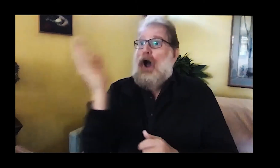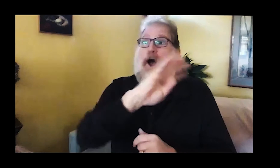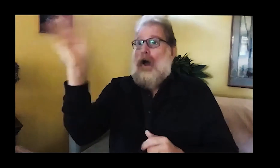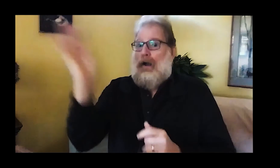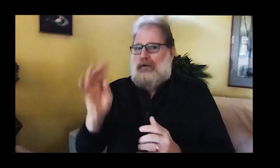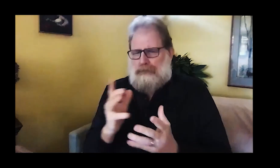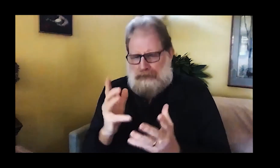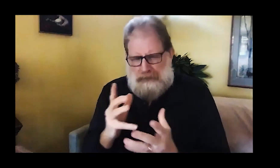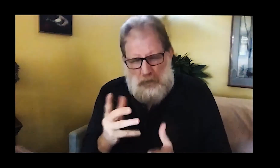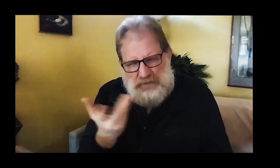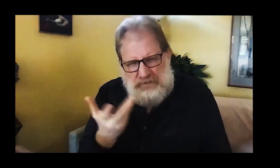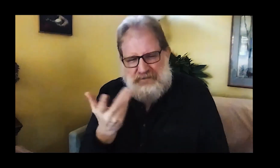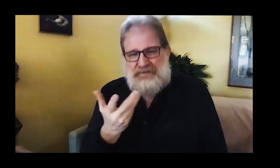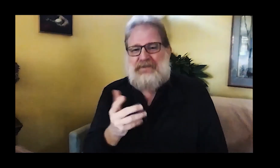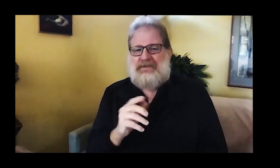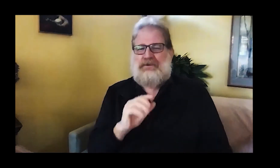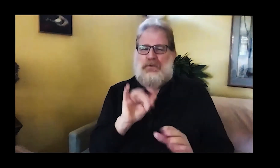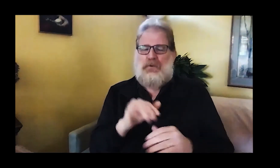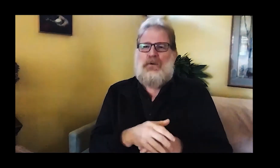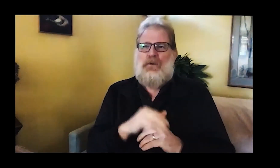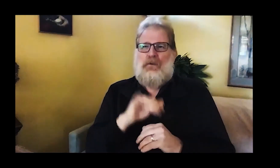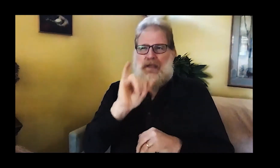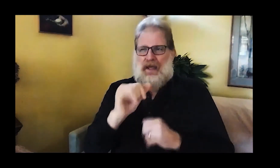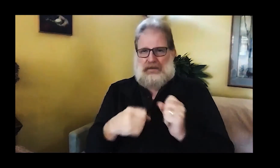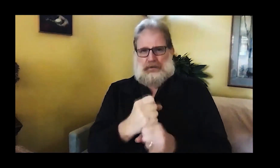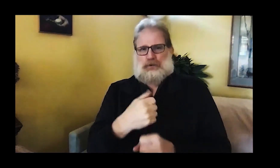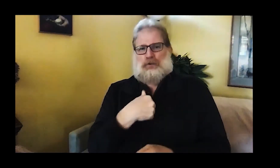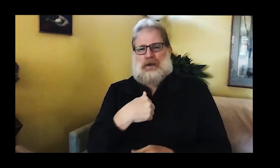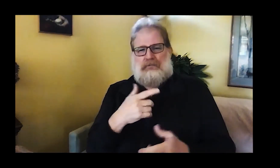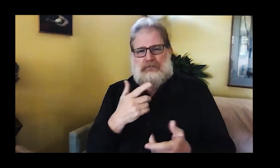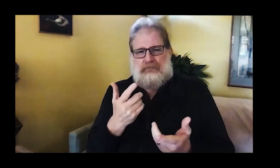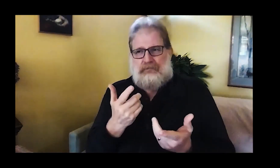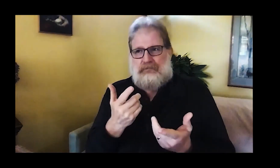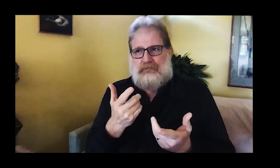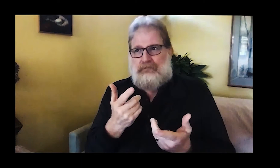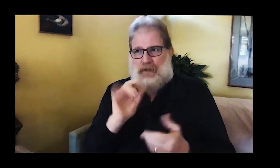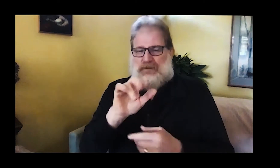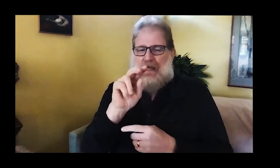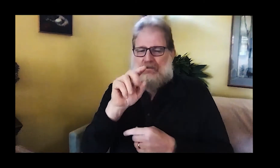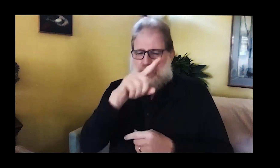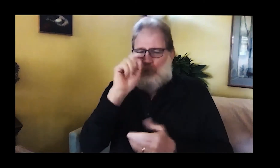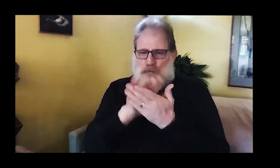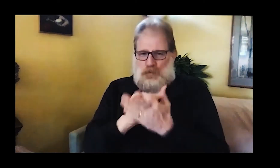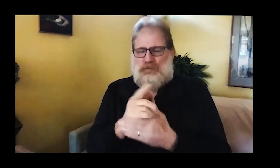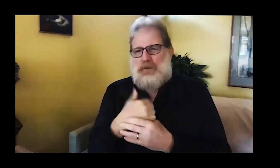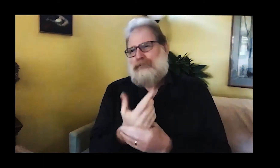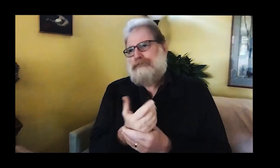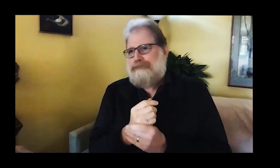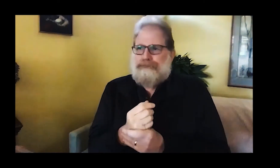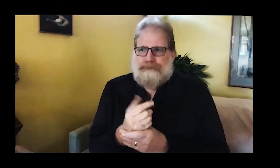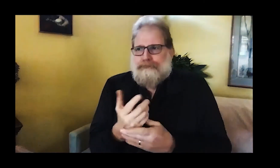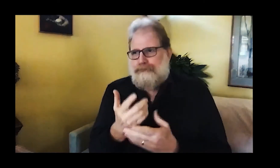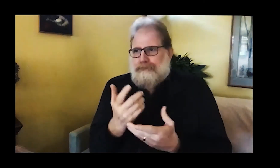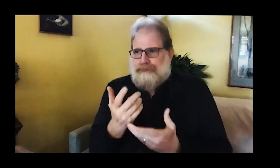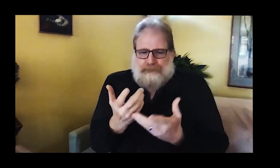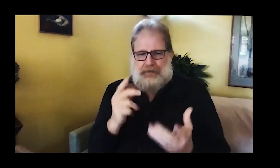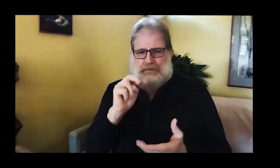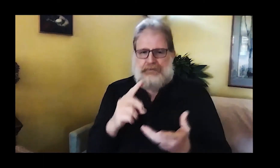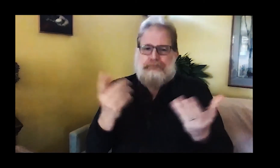kinds of signs that were just hard to understand. So that summer experience was uh okay. I mean,